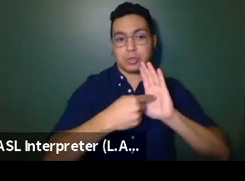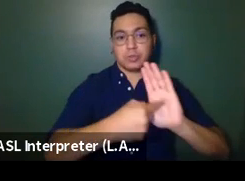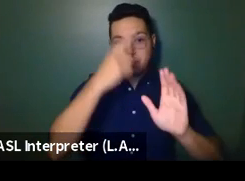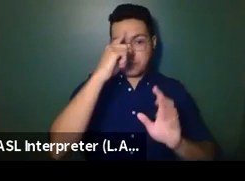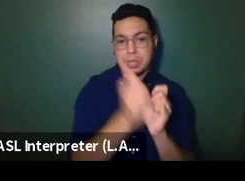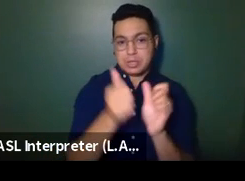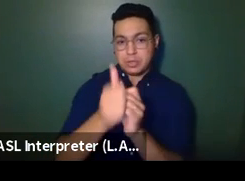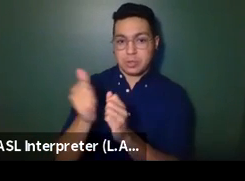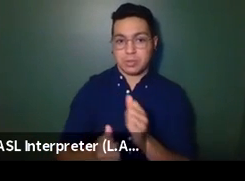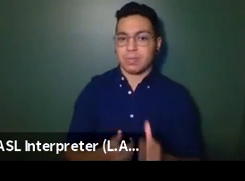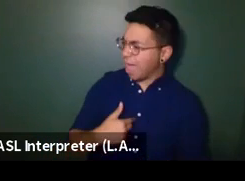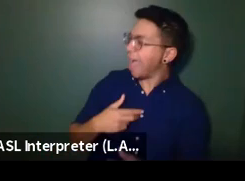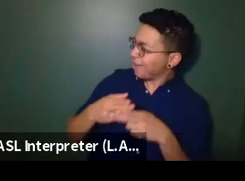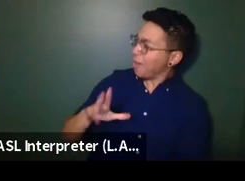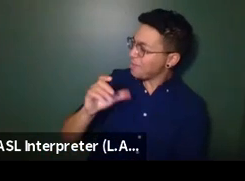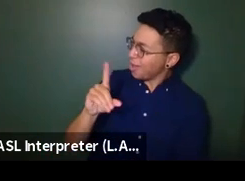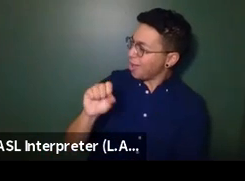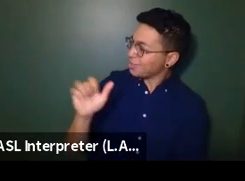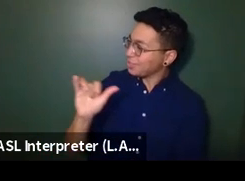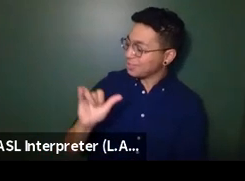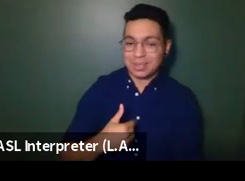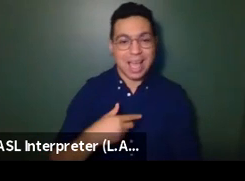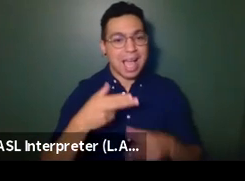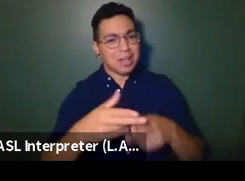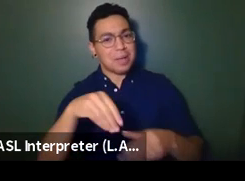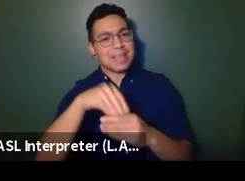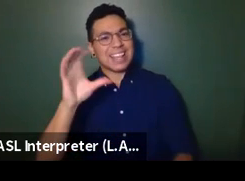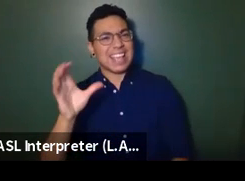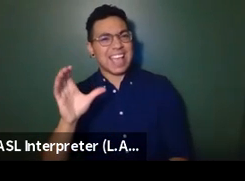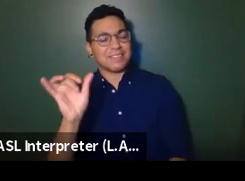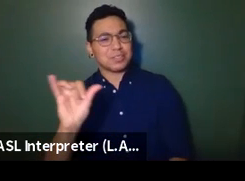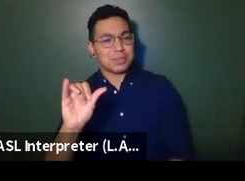Jeff Crawford: Yeah, I call them cards too. Katherine Livick - ESD 112: And I call them that in Canvas. So maybe that's universal and I just didn't know.